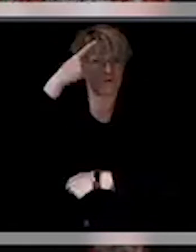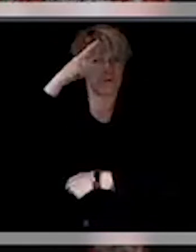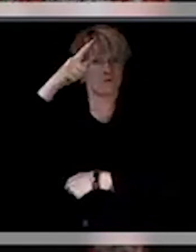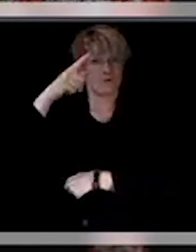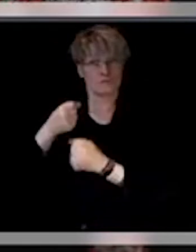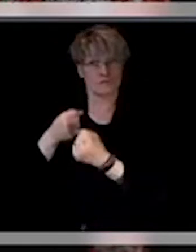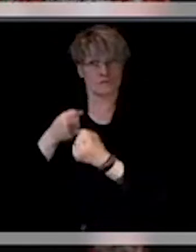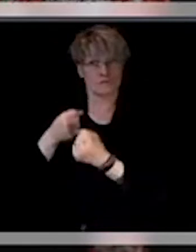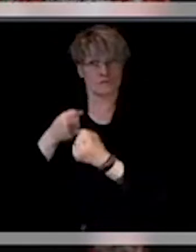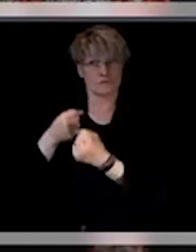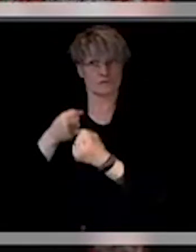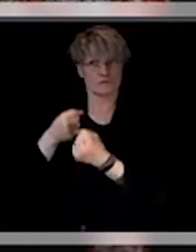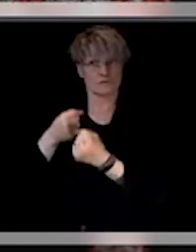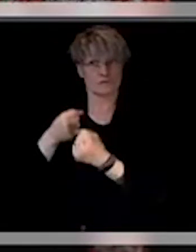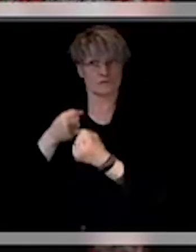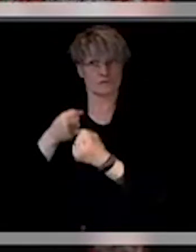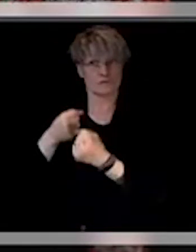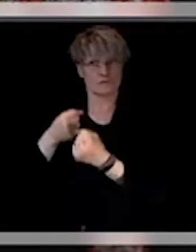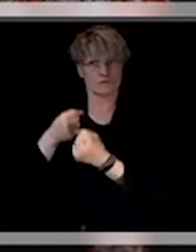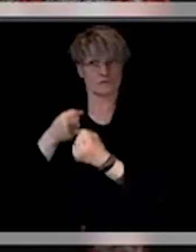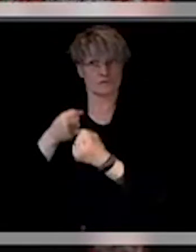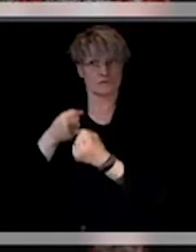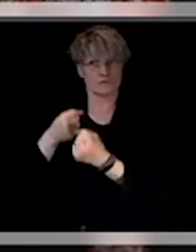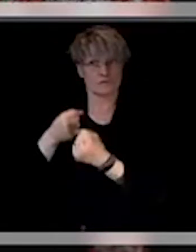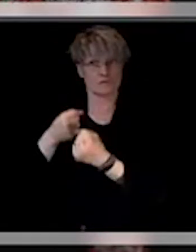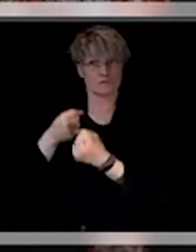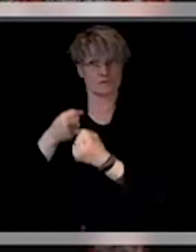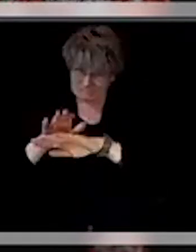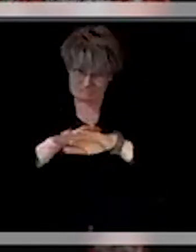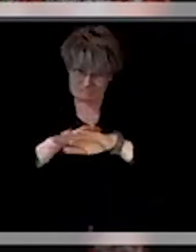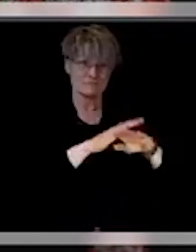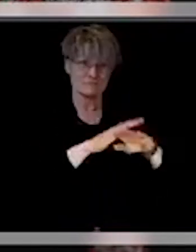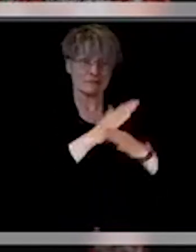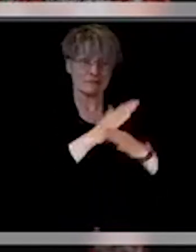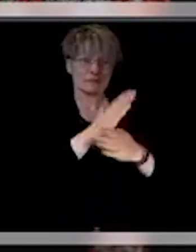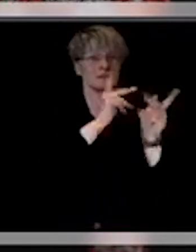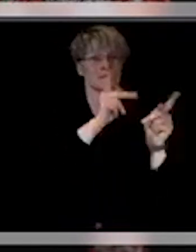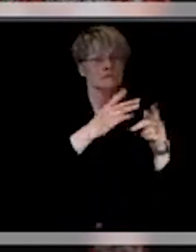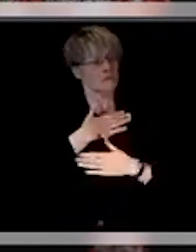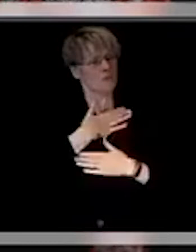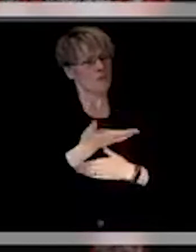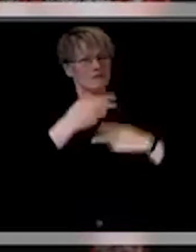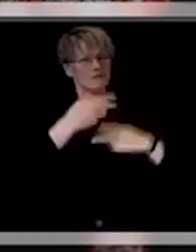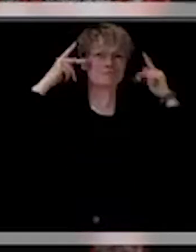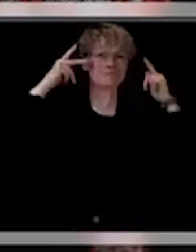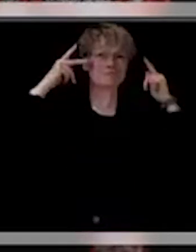there too and we recognize that some people are, and we thank you and have a lot of gratitude